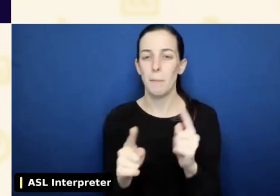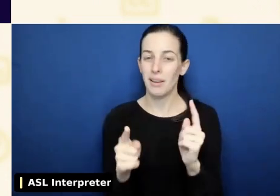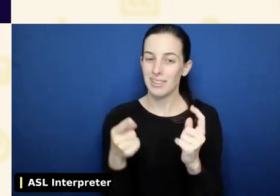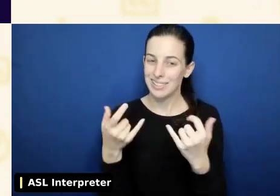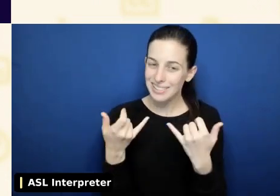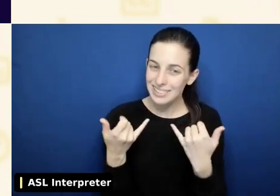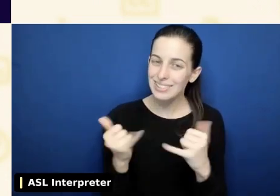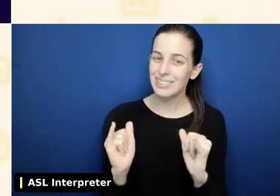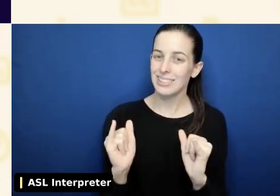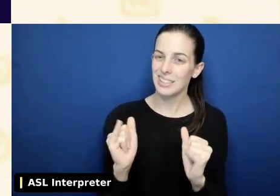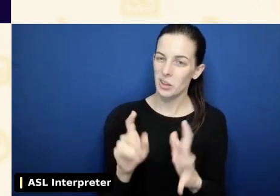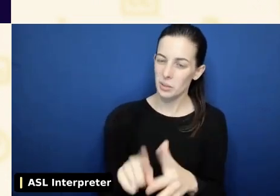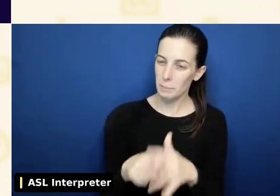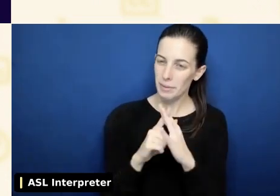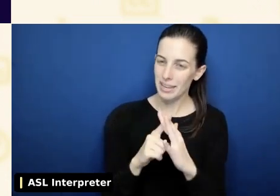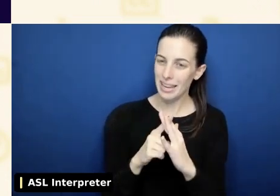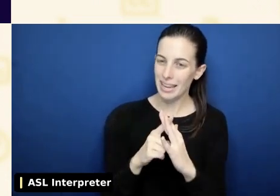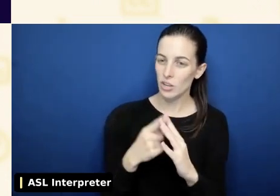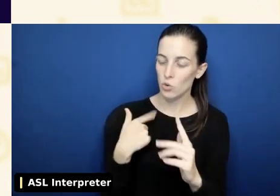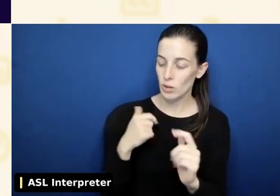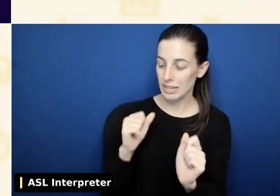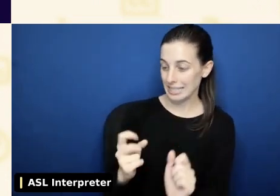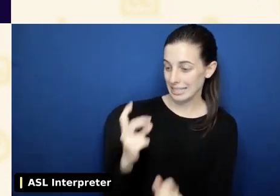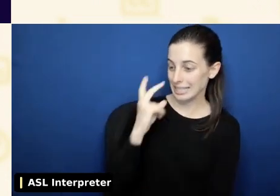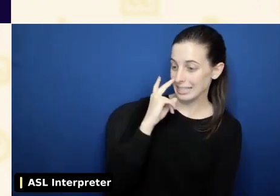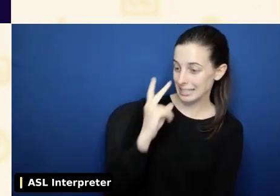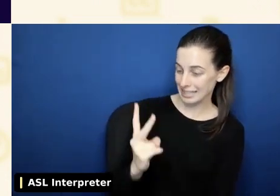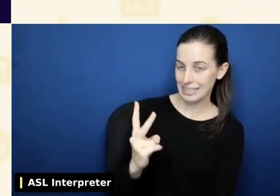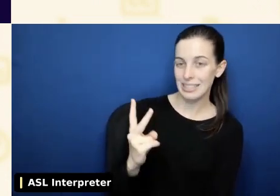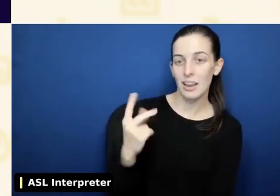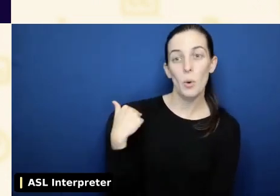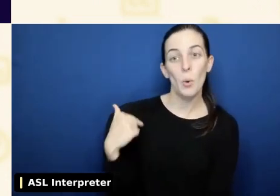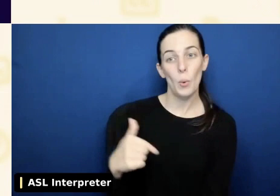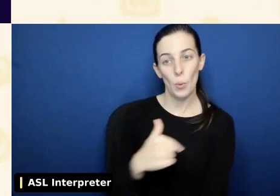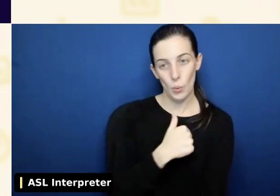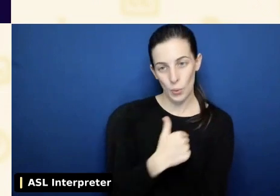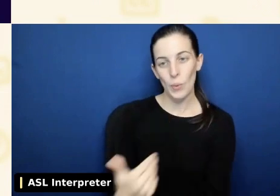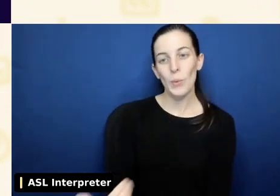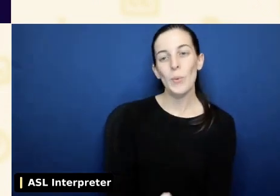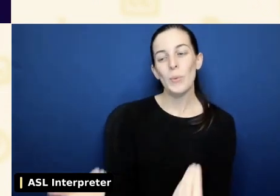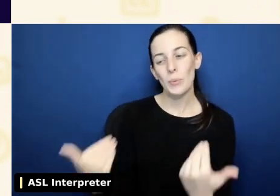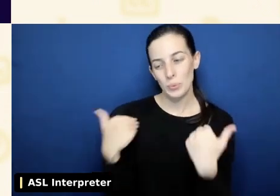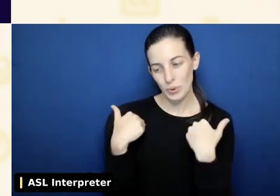of being able to show that we can have something that functions